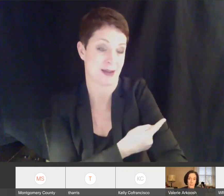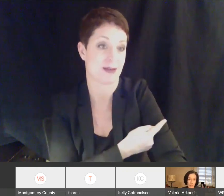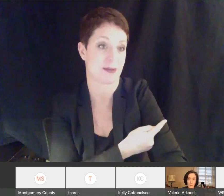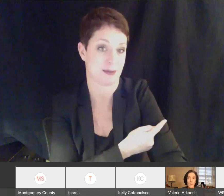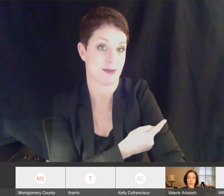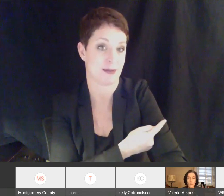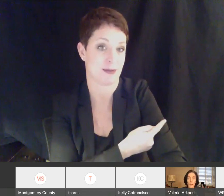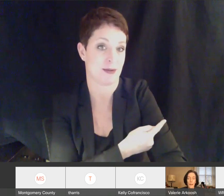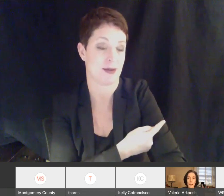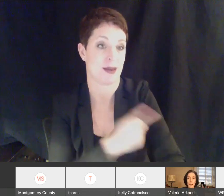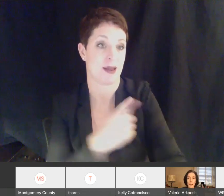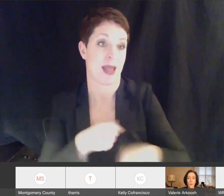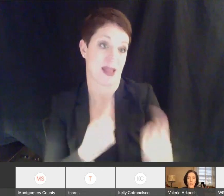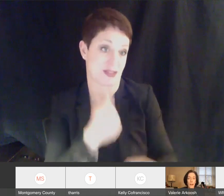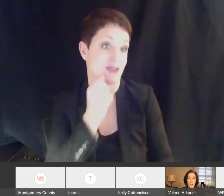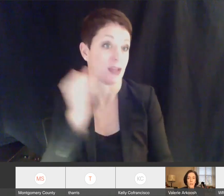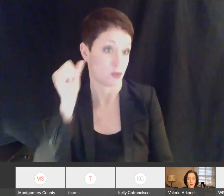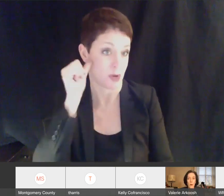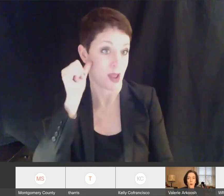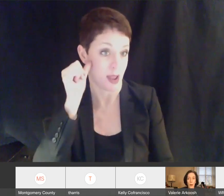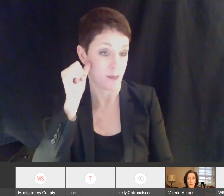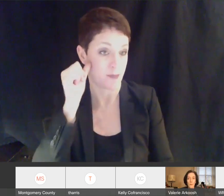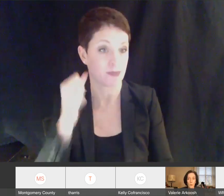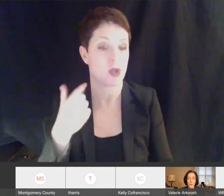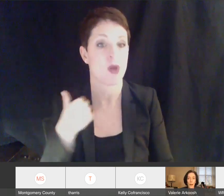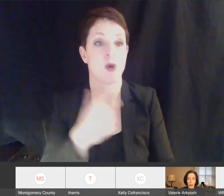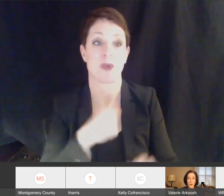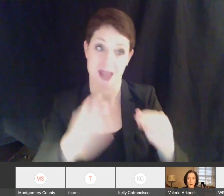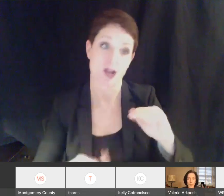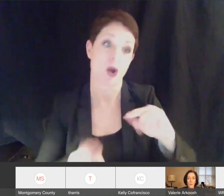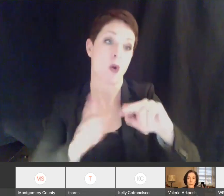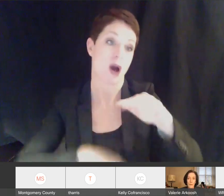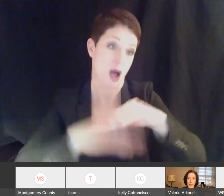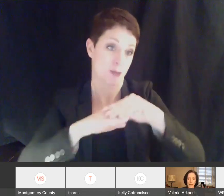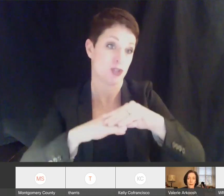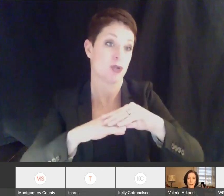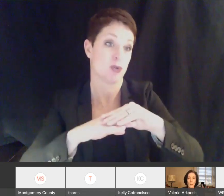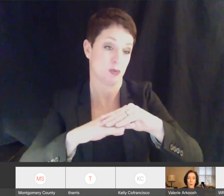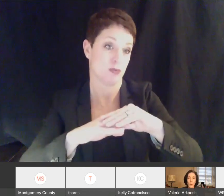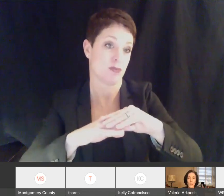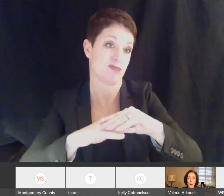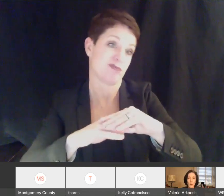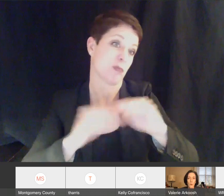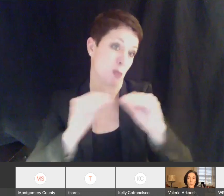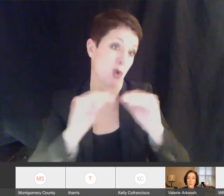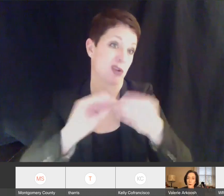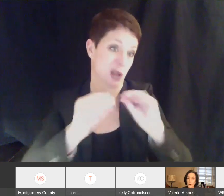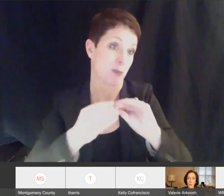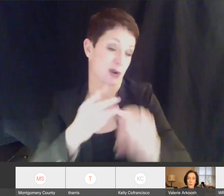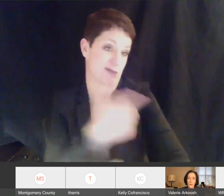as of yesterday. We actually can go up to a higher number than that but we are going to very quickly